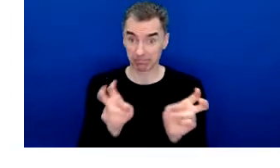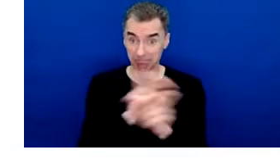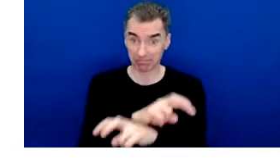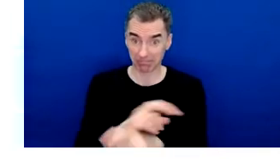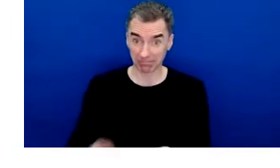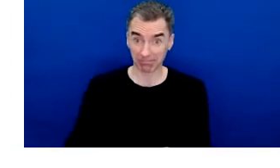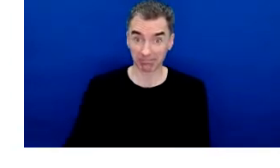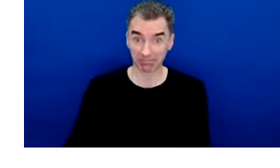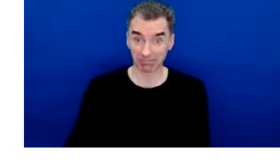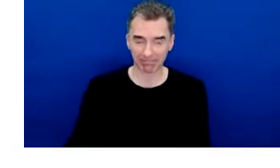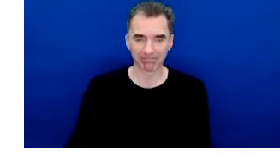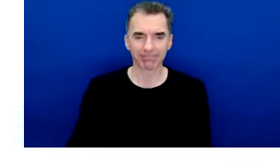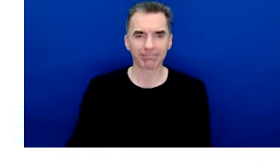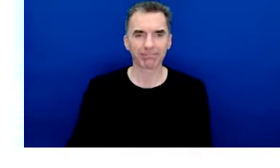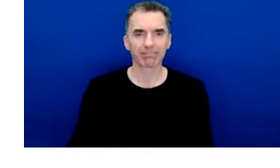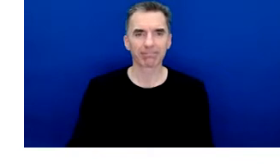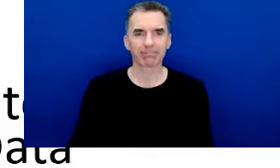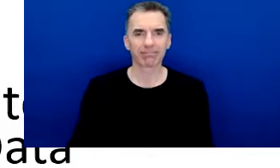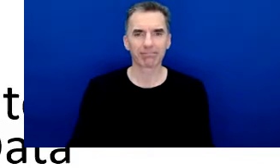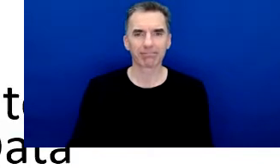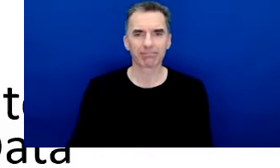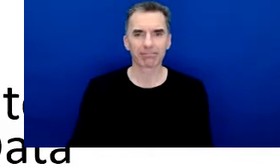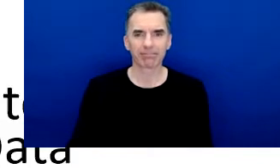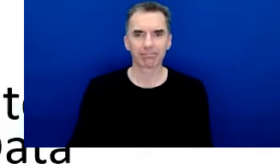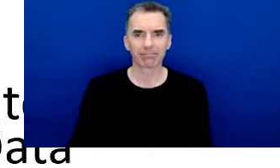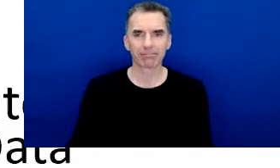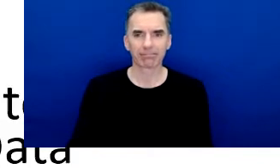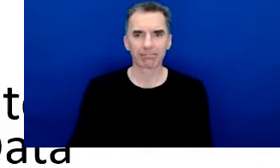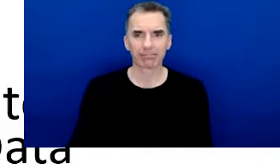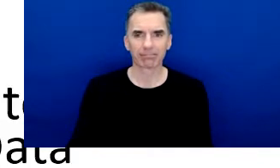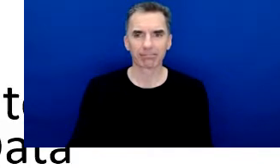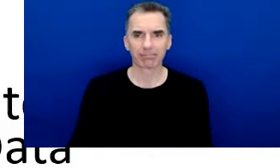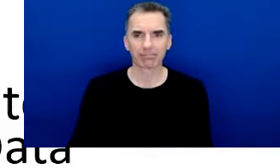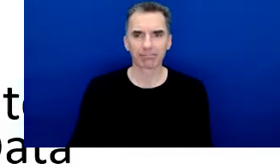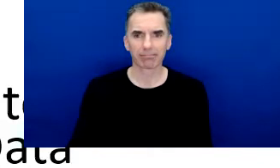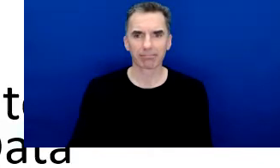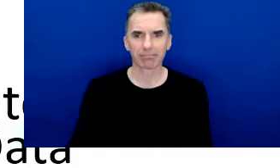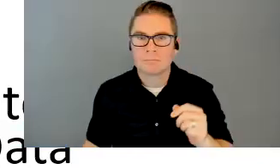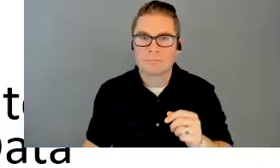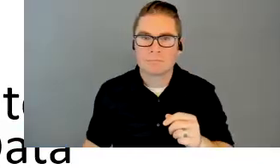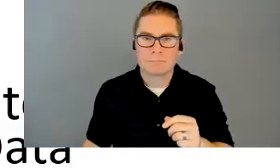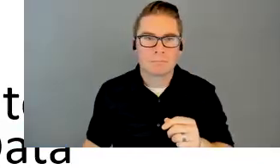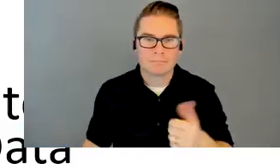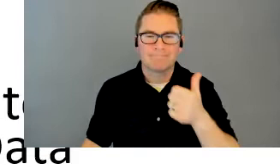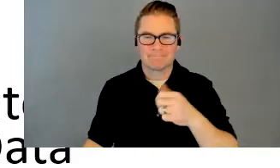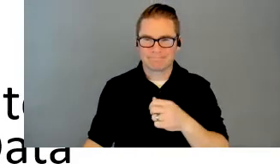so we can go to the next slide and everybody says, well, why is equity so important?